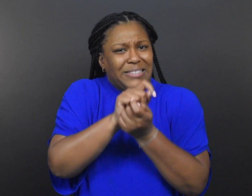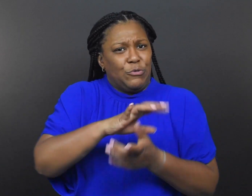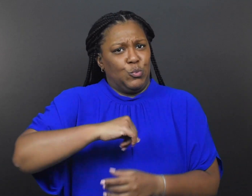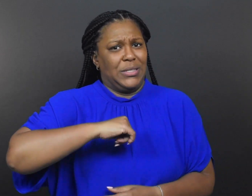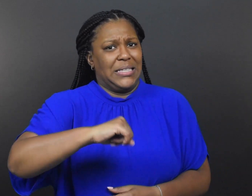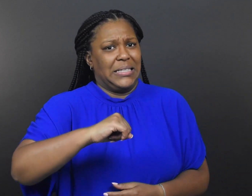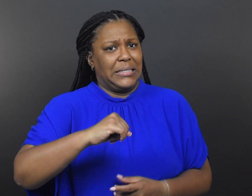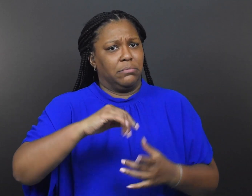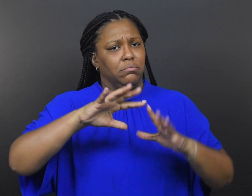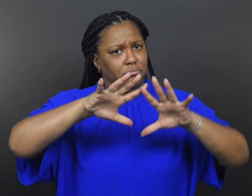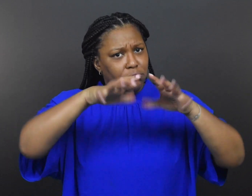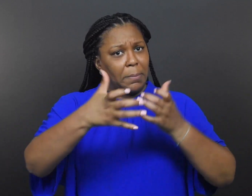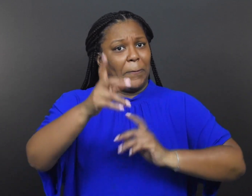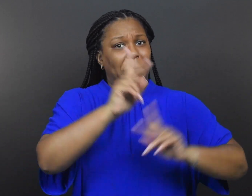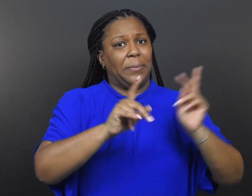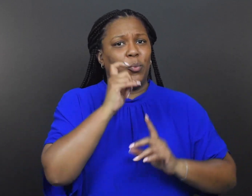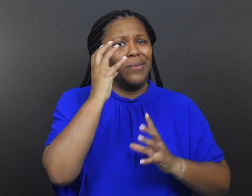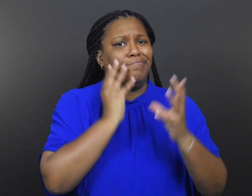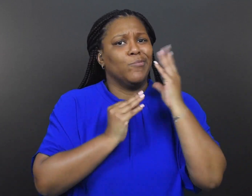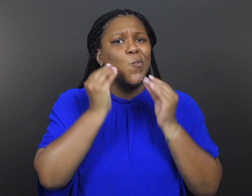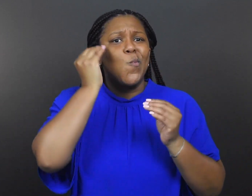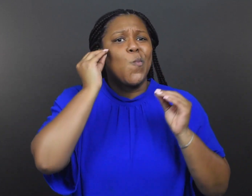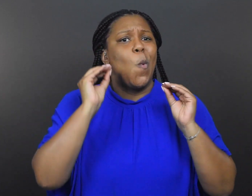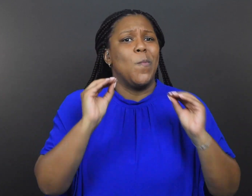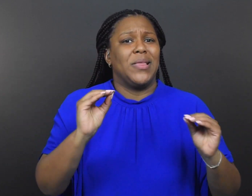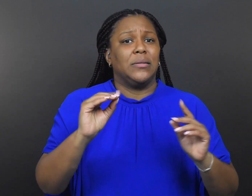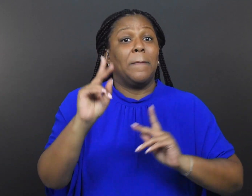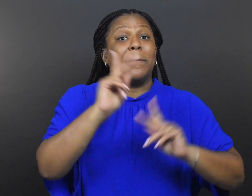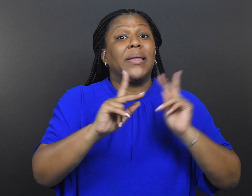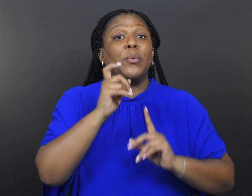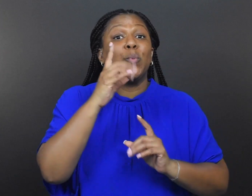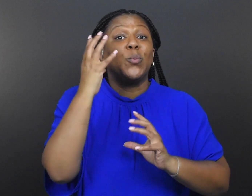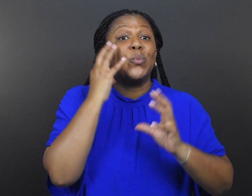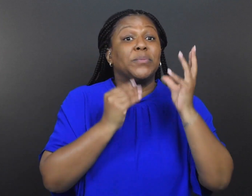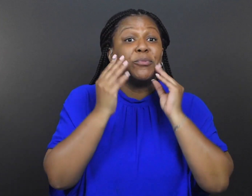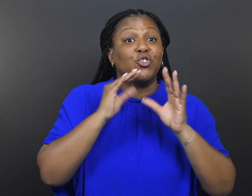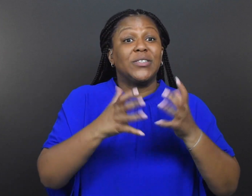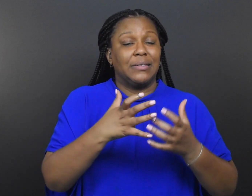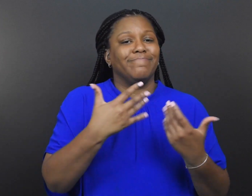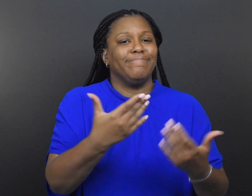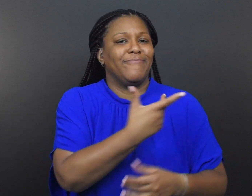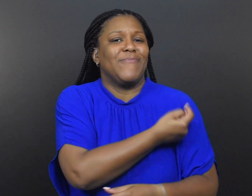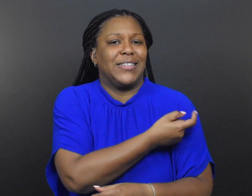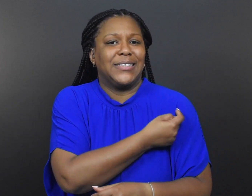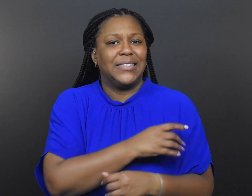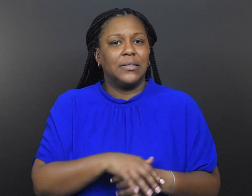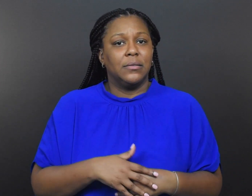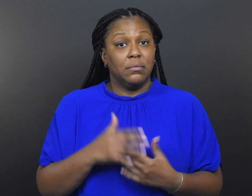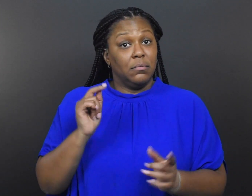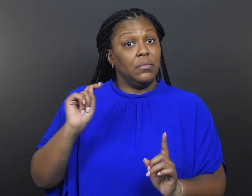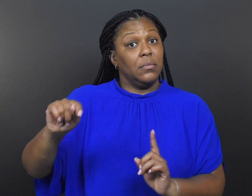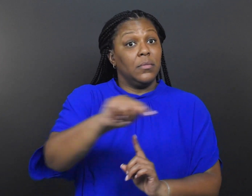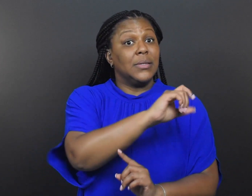there was significant resistance among many people experiencing homelessness to get vaccinated,